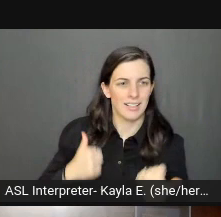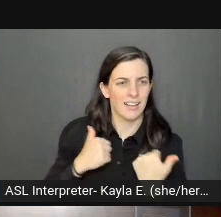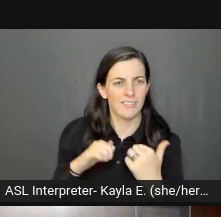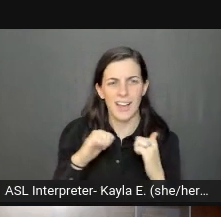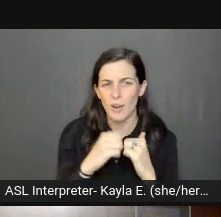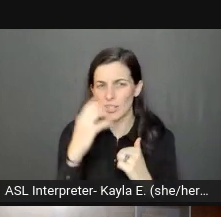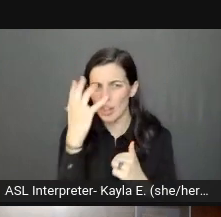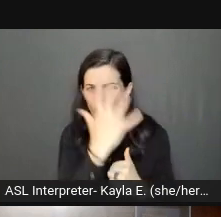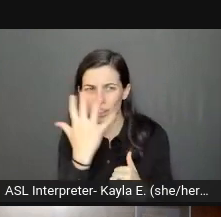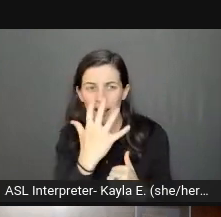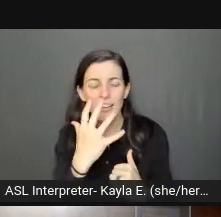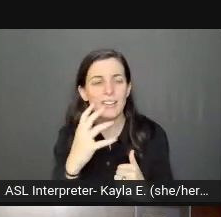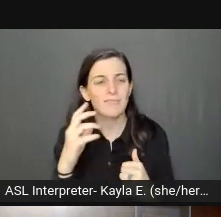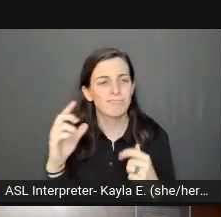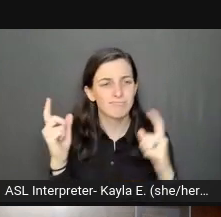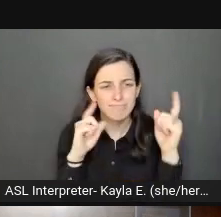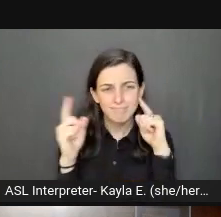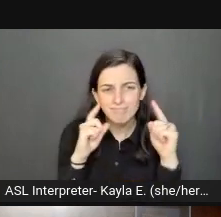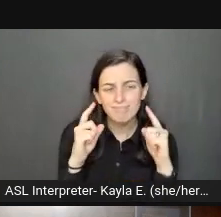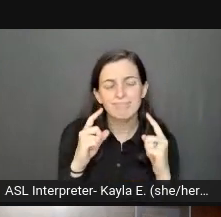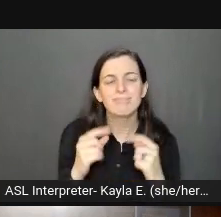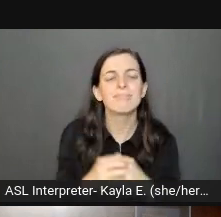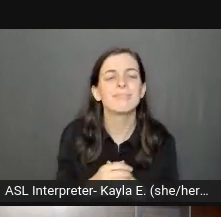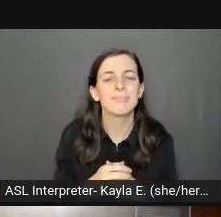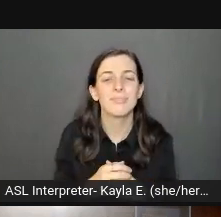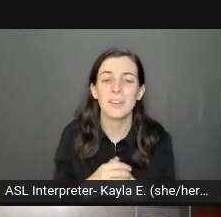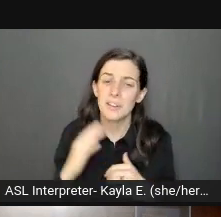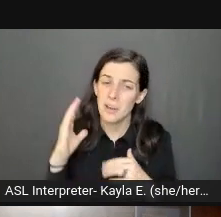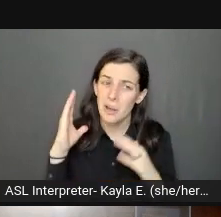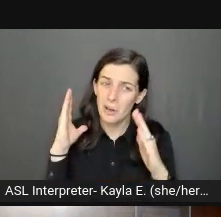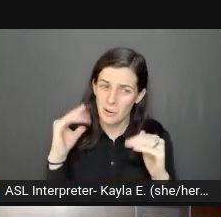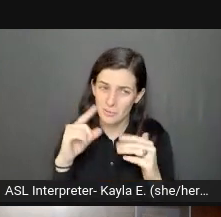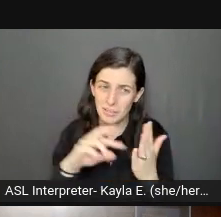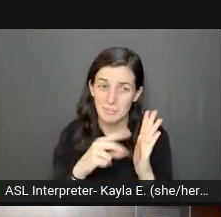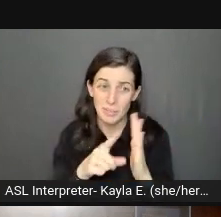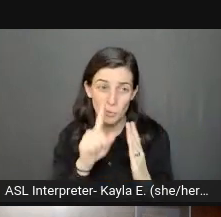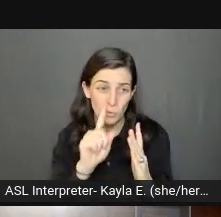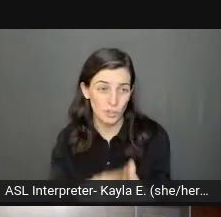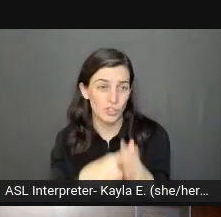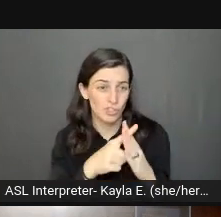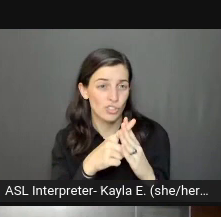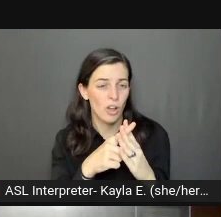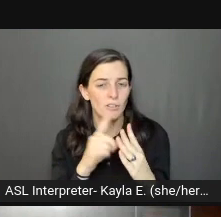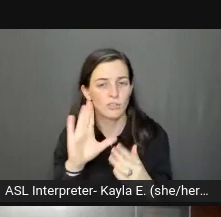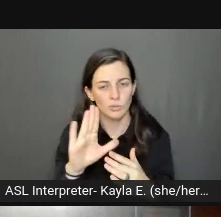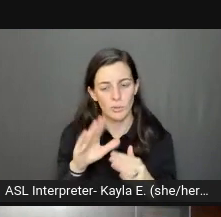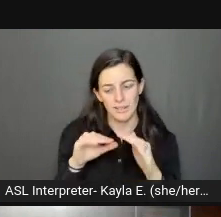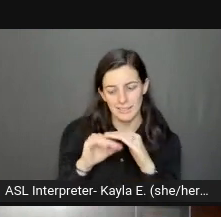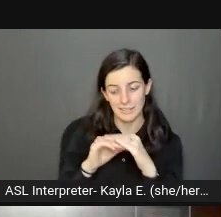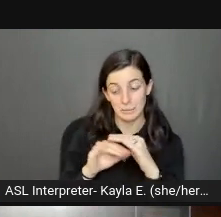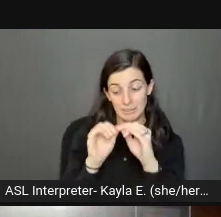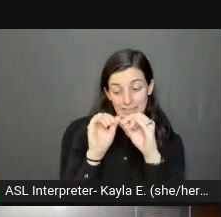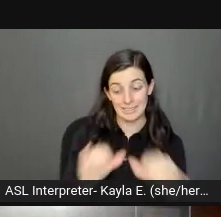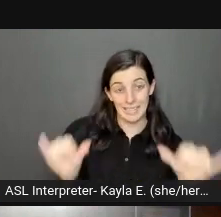Hopefully, you will start incorporating your accessibility standards into your projects.